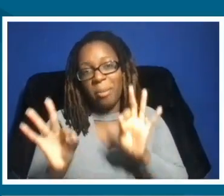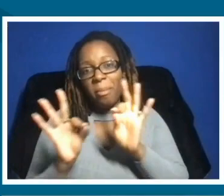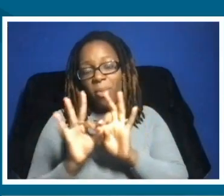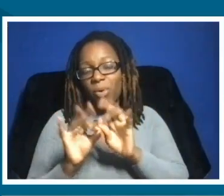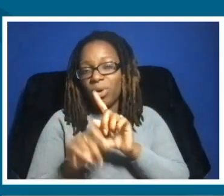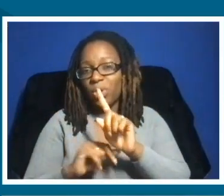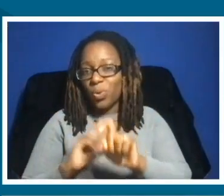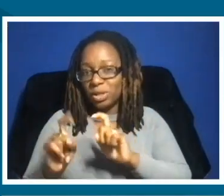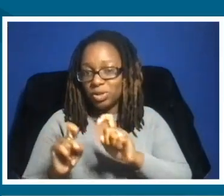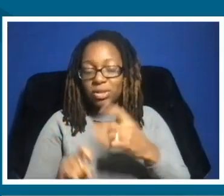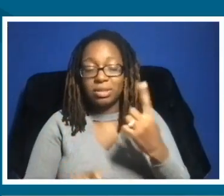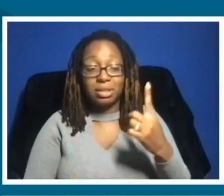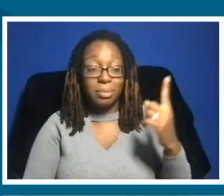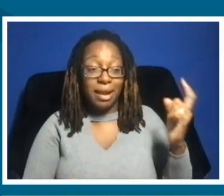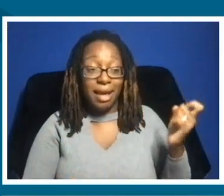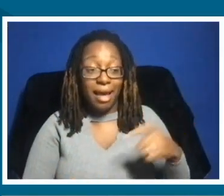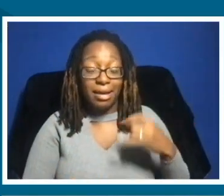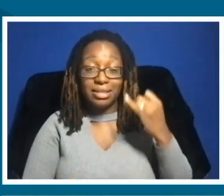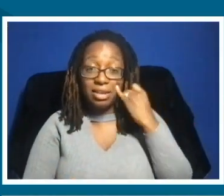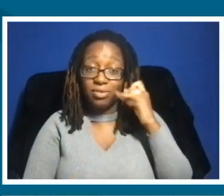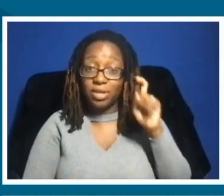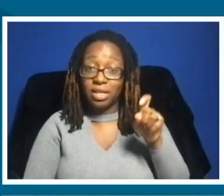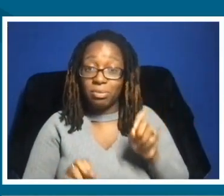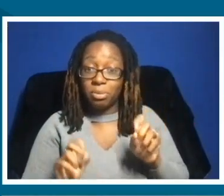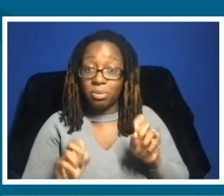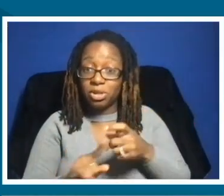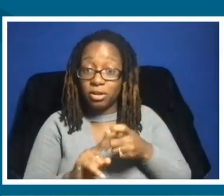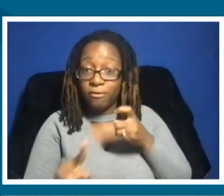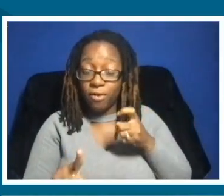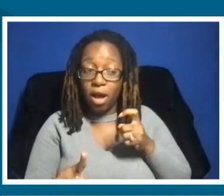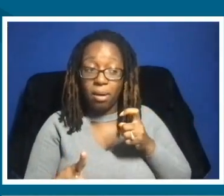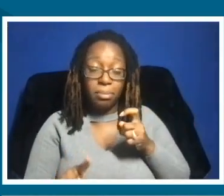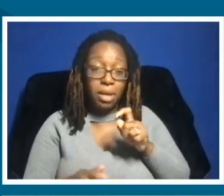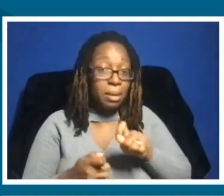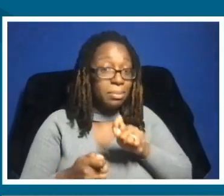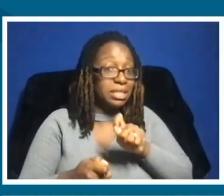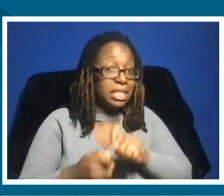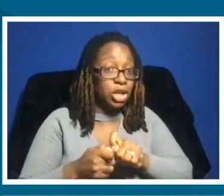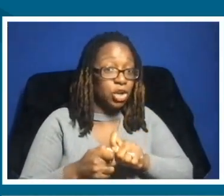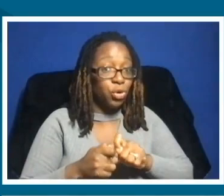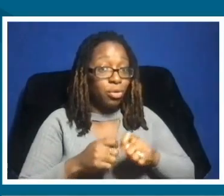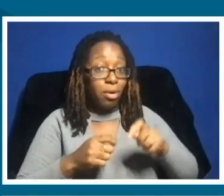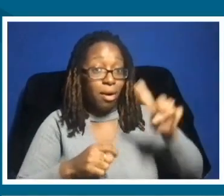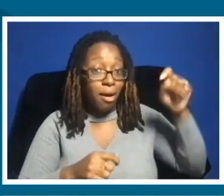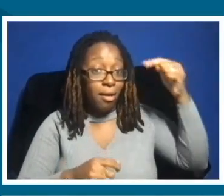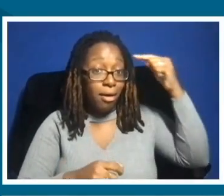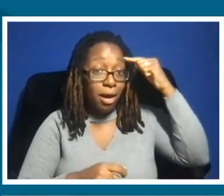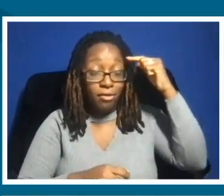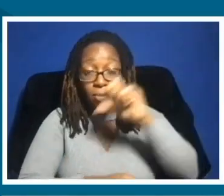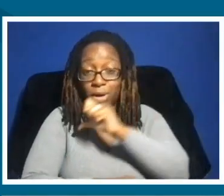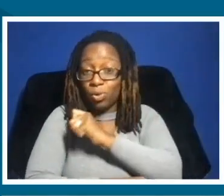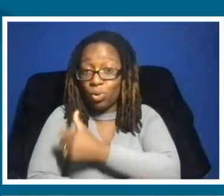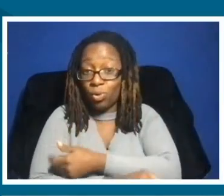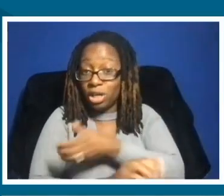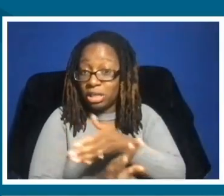asks if we get permission from municipal authorities before doing this and i want